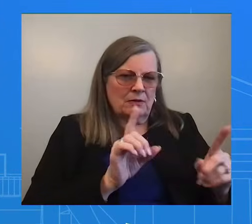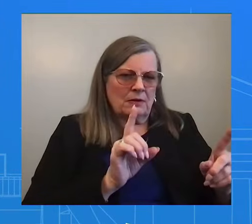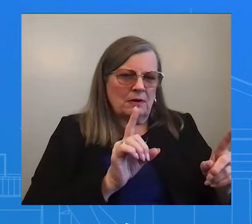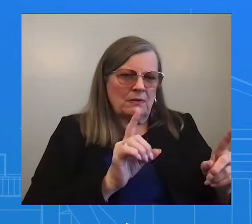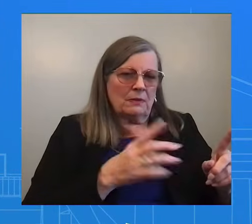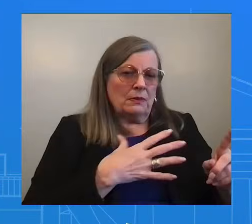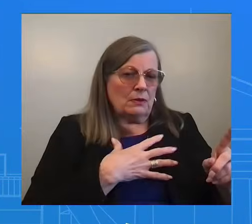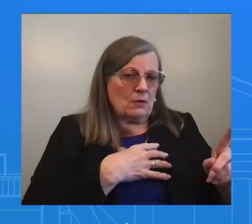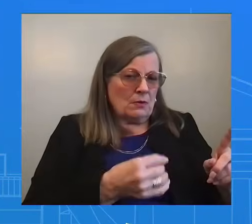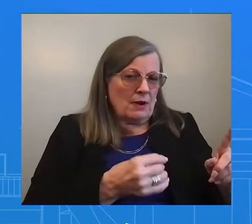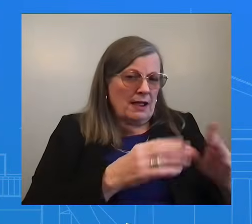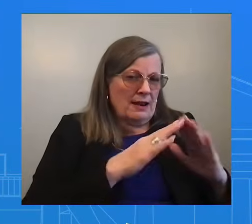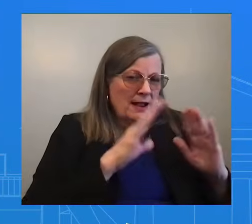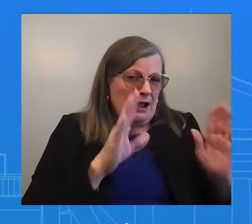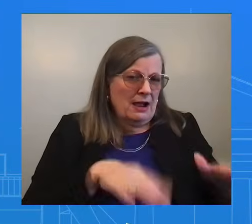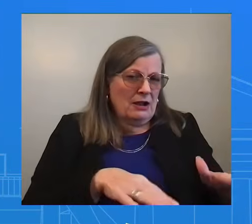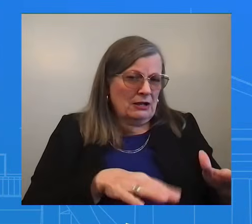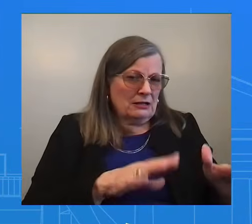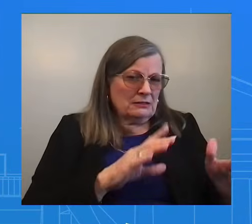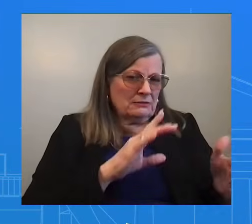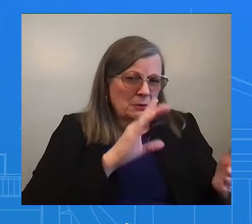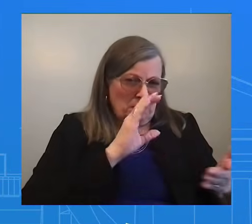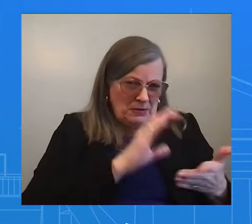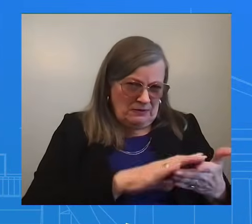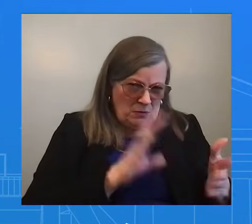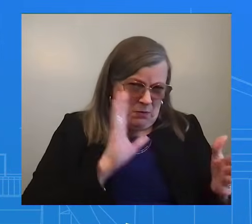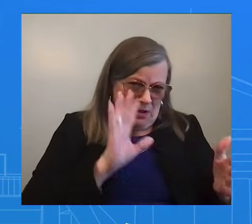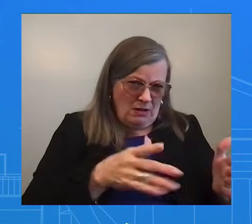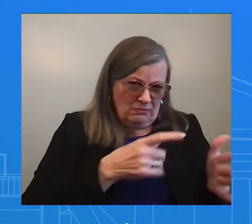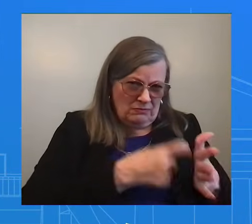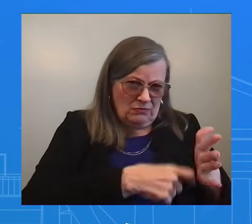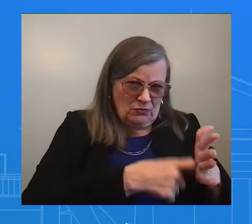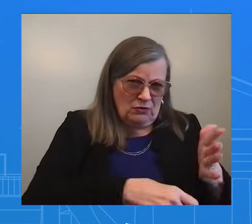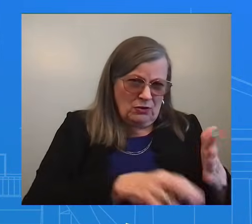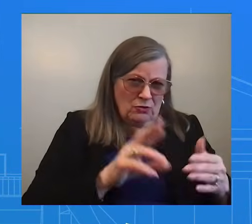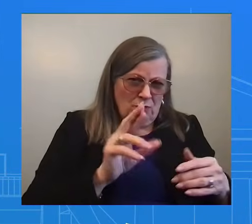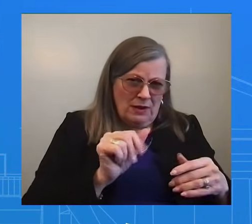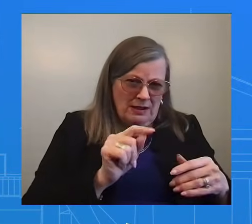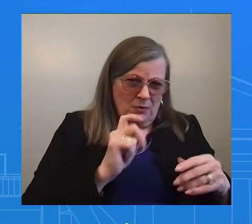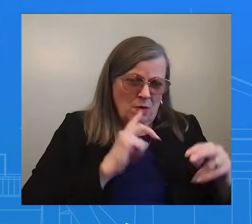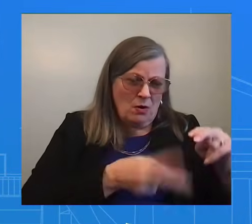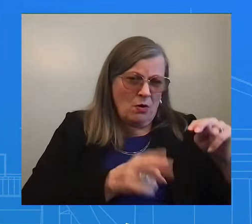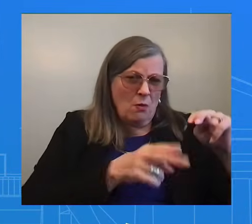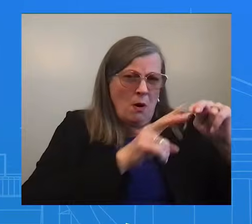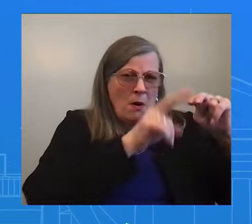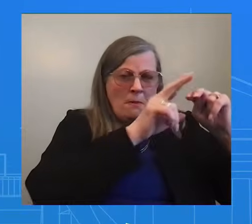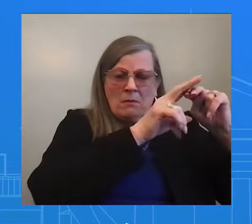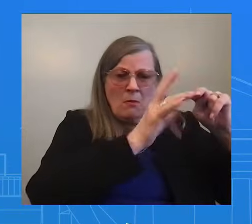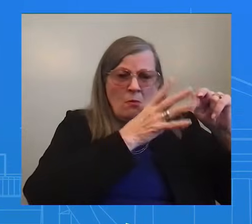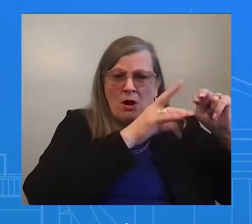that inflation will continue going down and that sentiment will continue improving? Or is it -- do you believe it's too soon to say, "We --